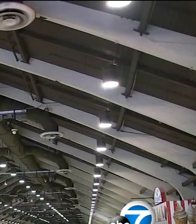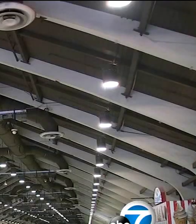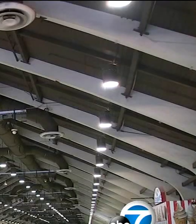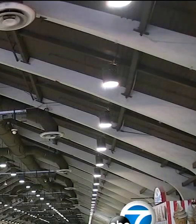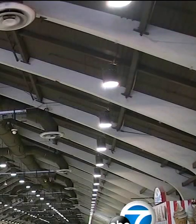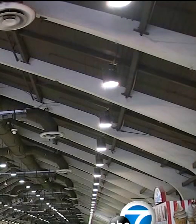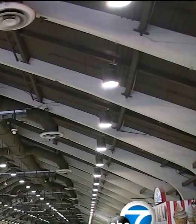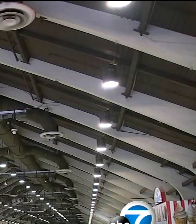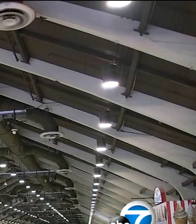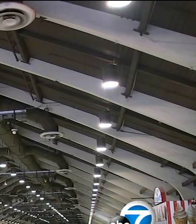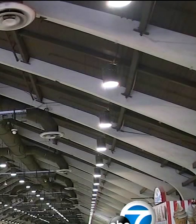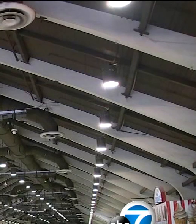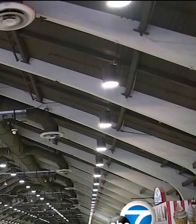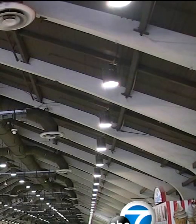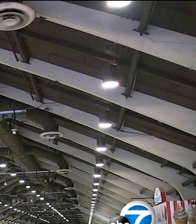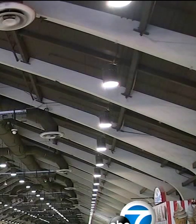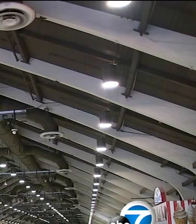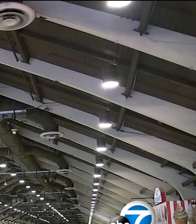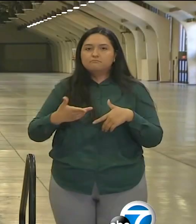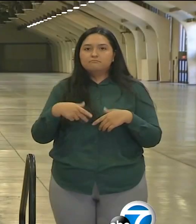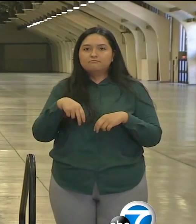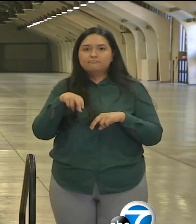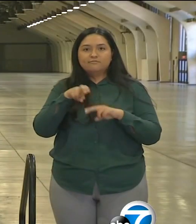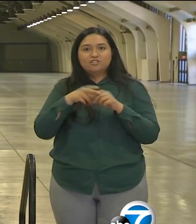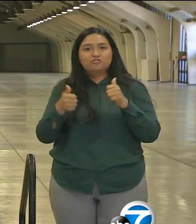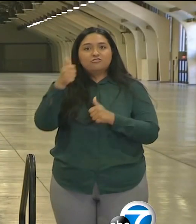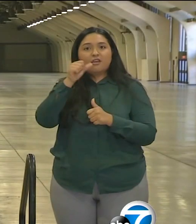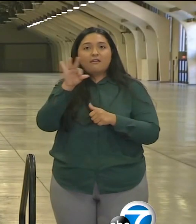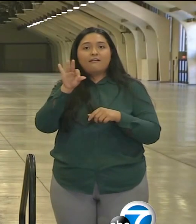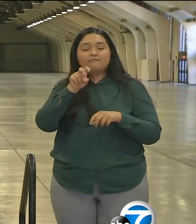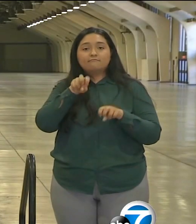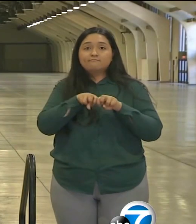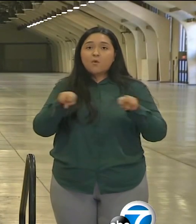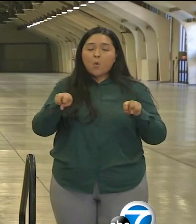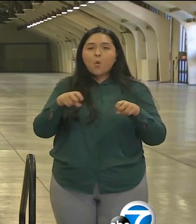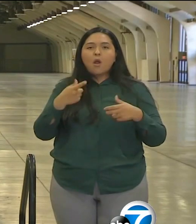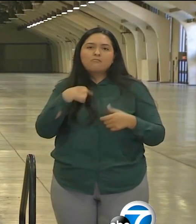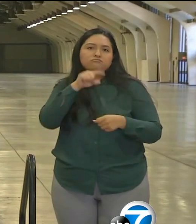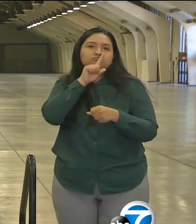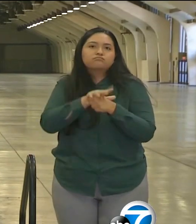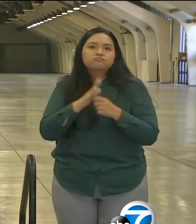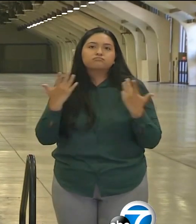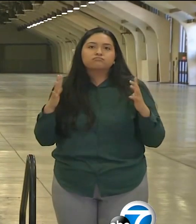HUMAN SERVICES CENTERS. I CAN SAY I SPEAK FOR THE